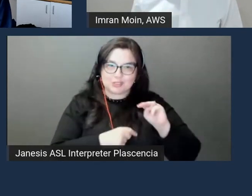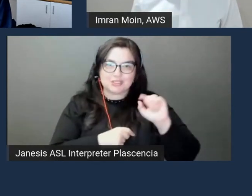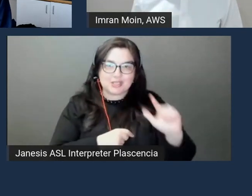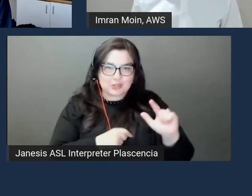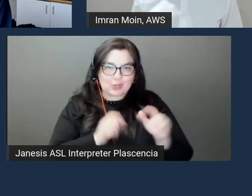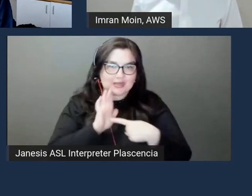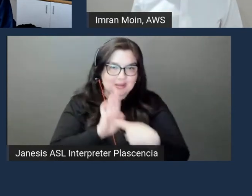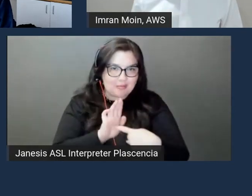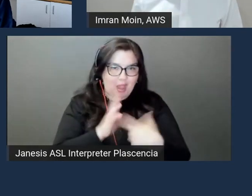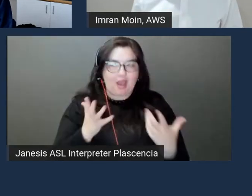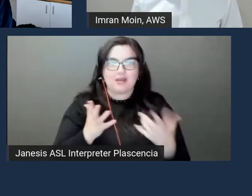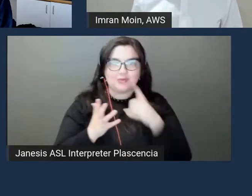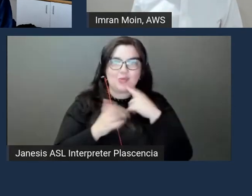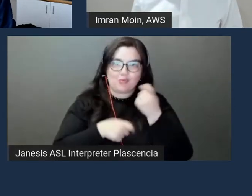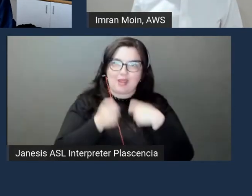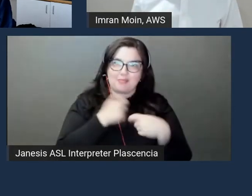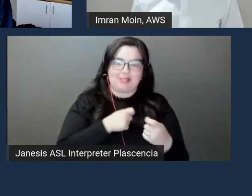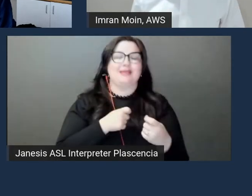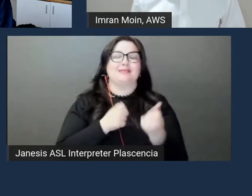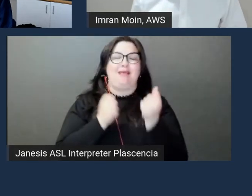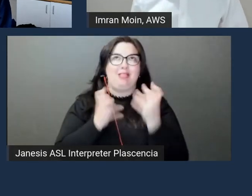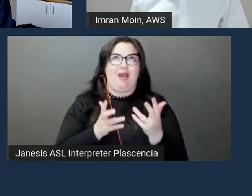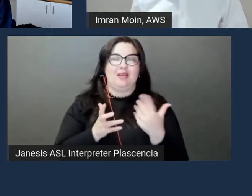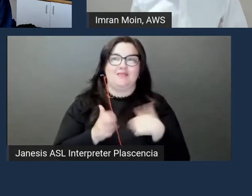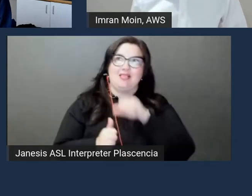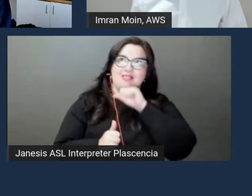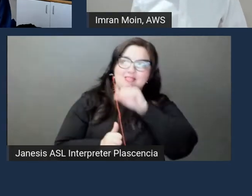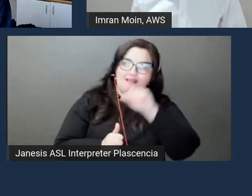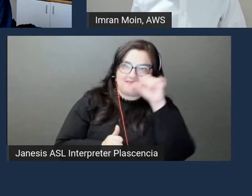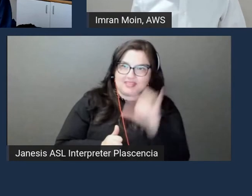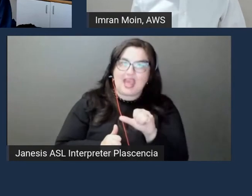So I really love that. One quick thing, Darko,